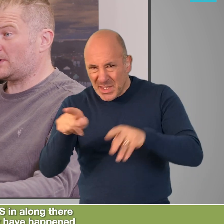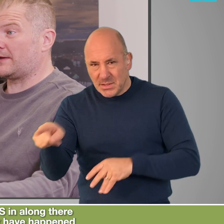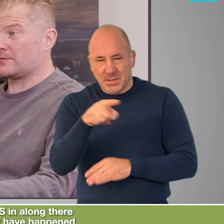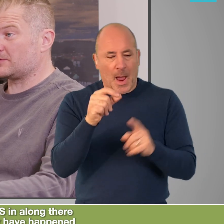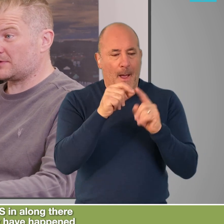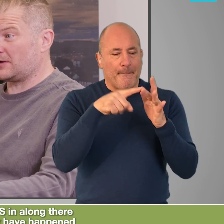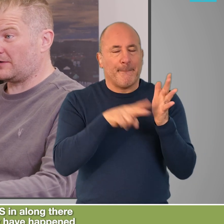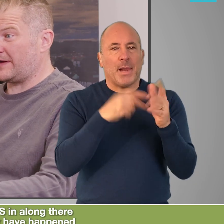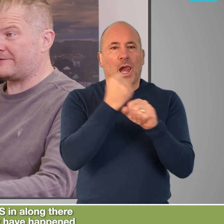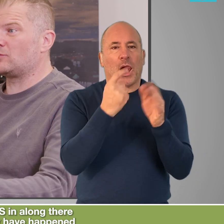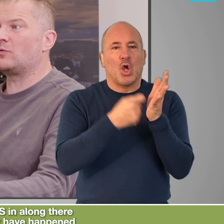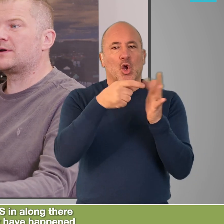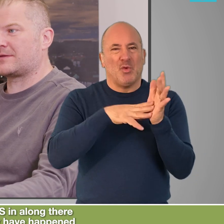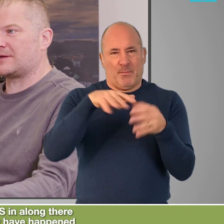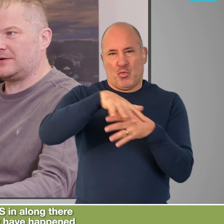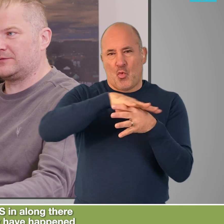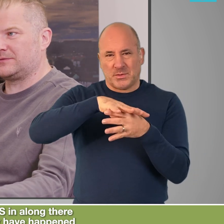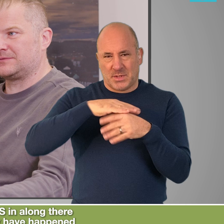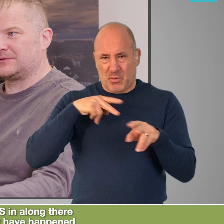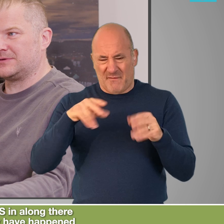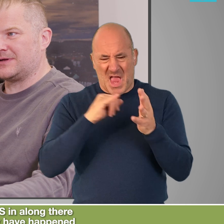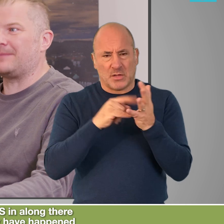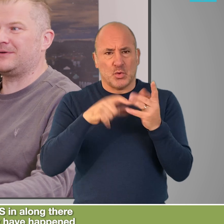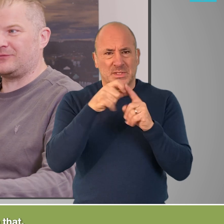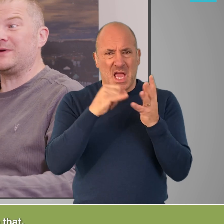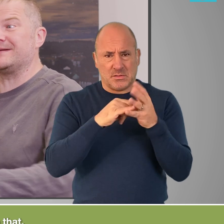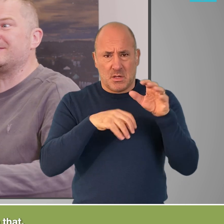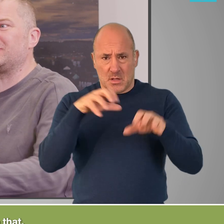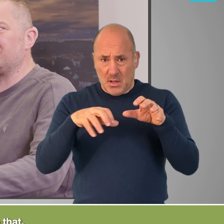we're getting some SUDS in along there that wouldn't necessarily have happened if we didn't do that.